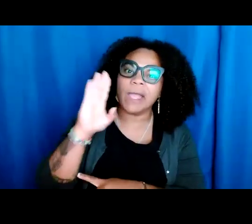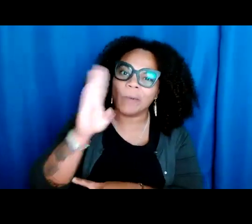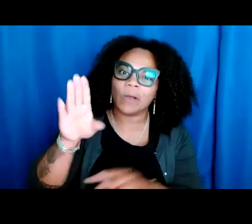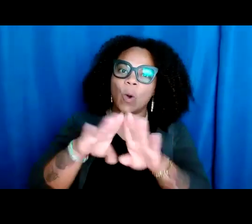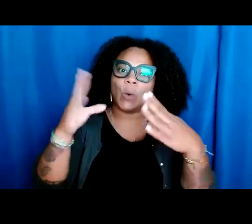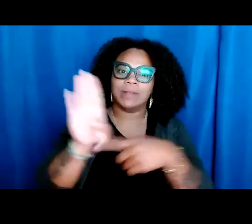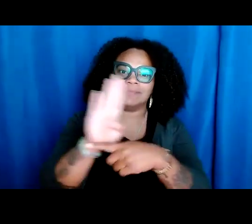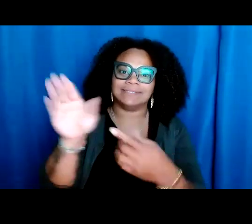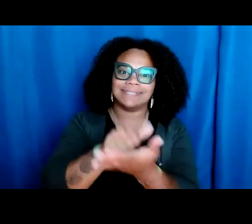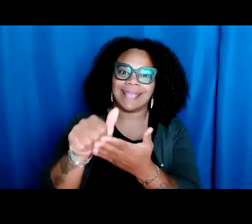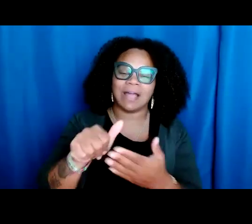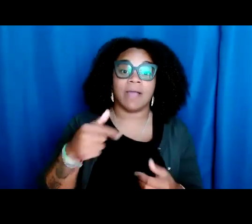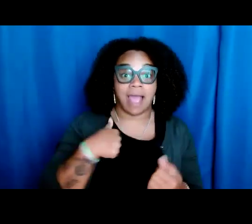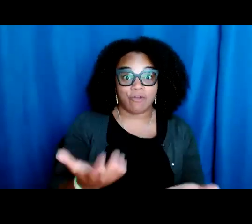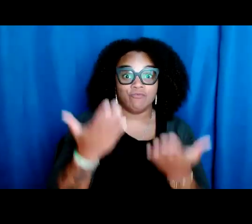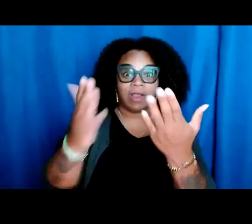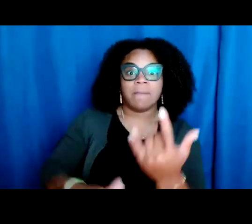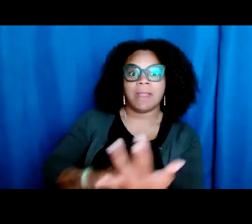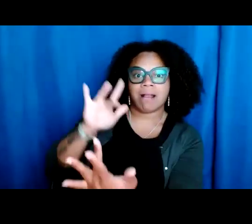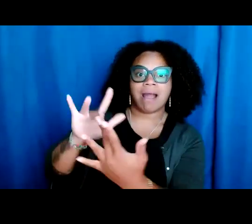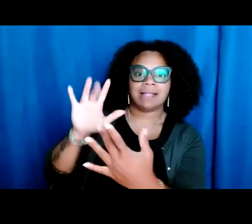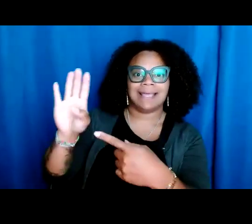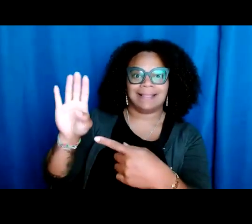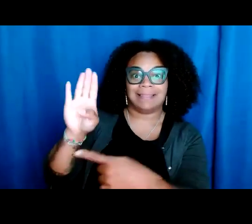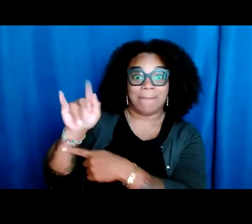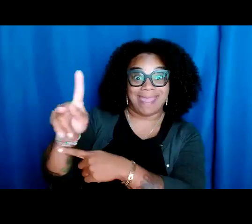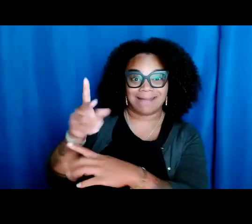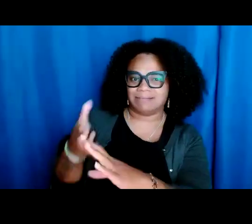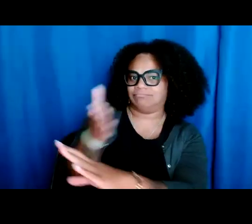contact the bank in advance. Find out what you need to bring with you